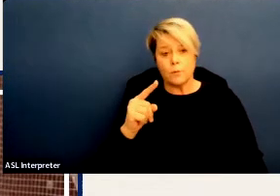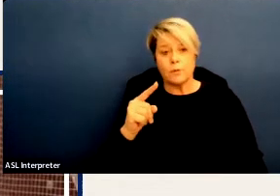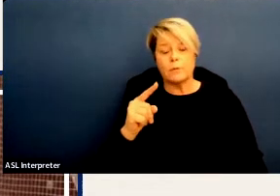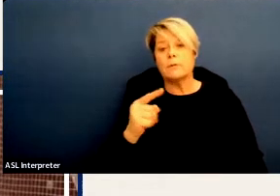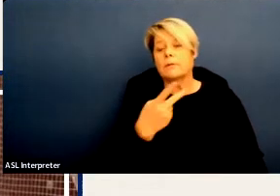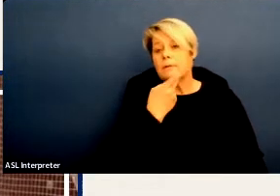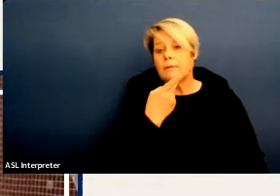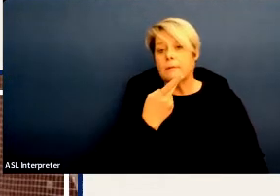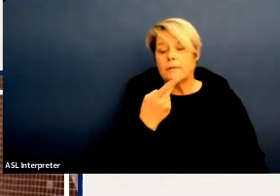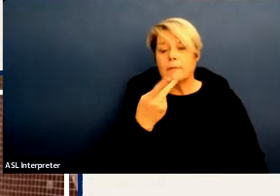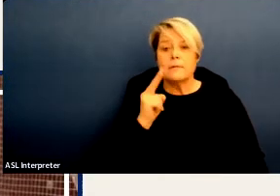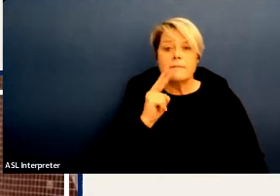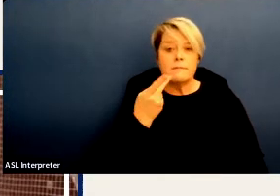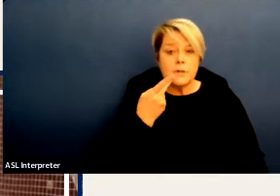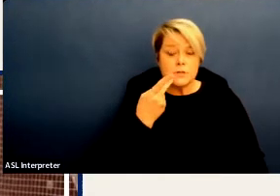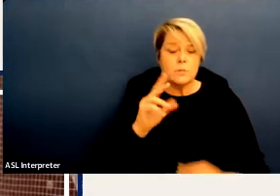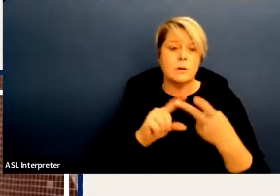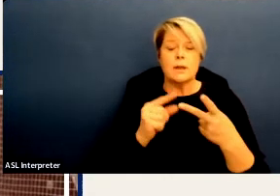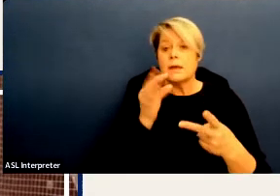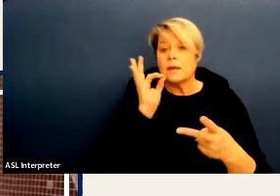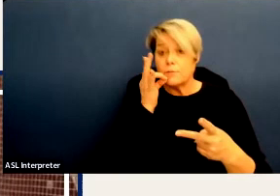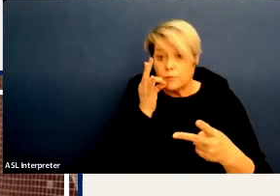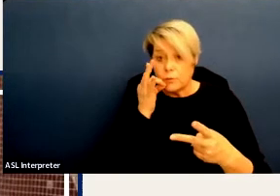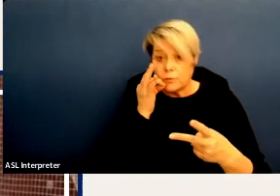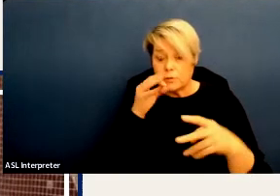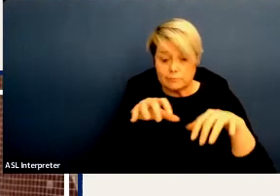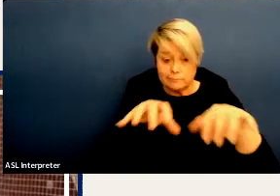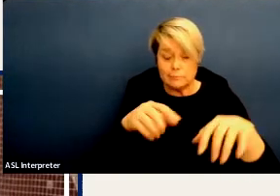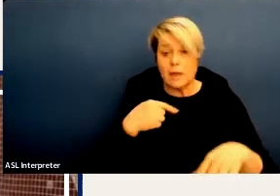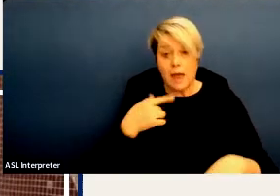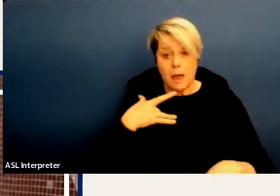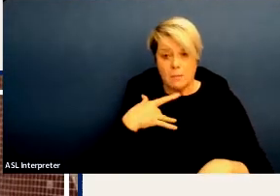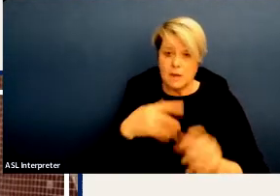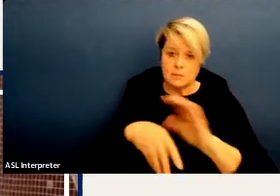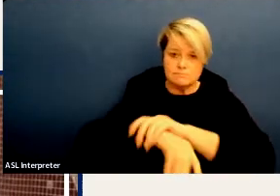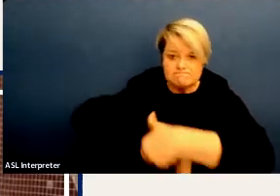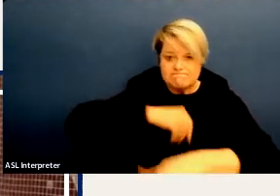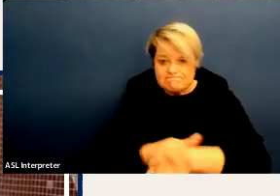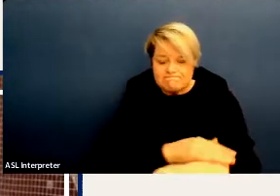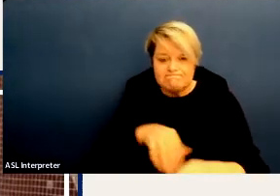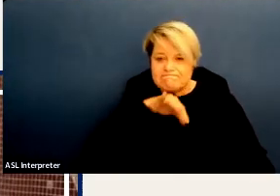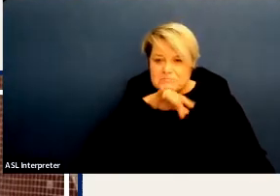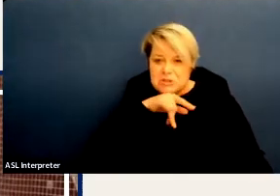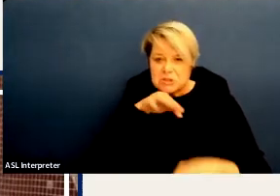Anyone, TANIA says I had a history in the field